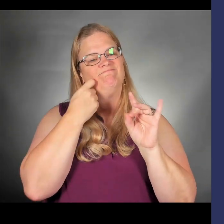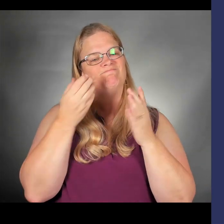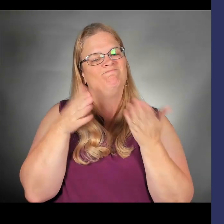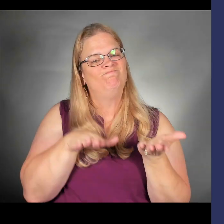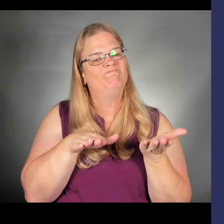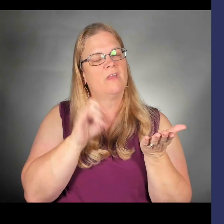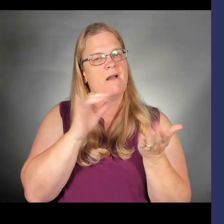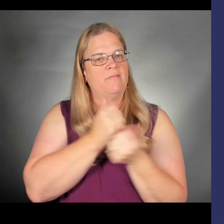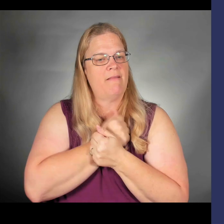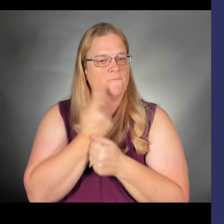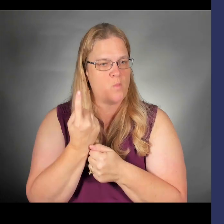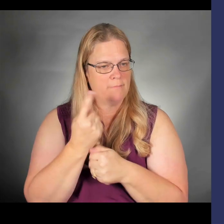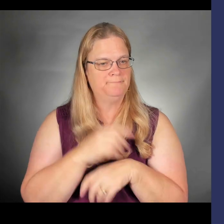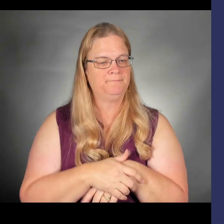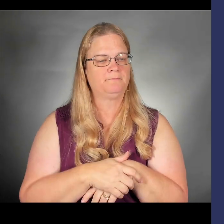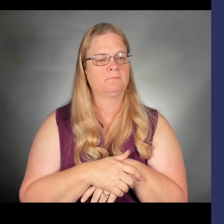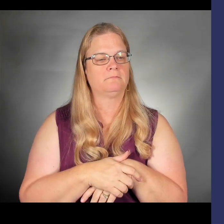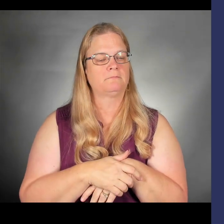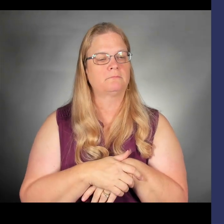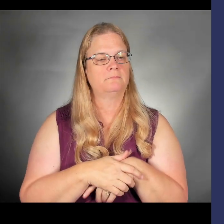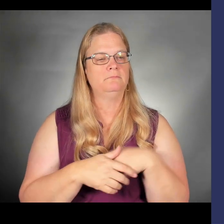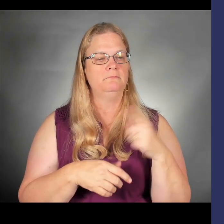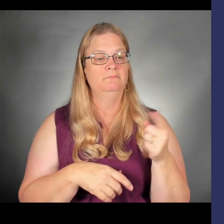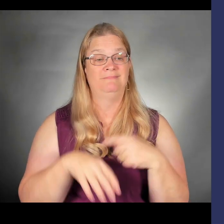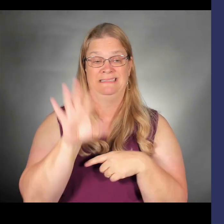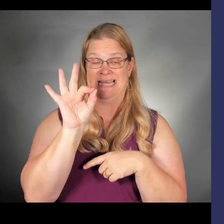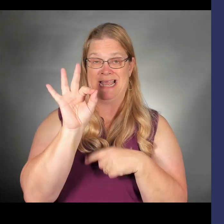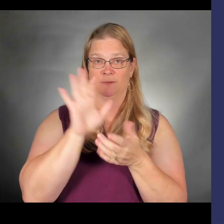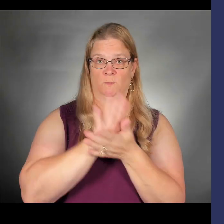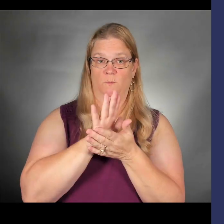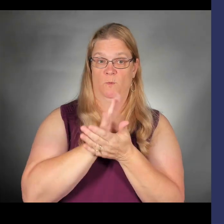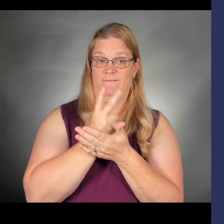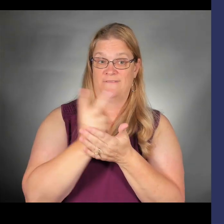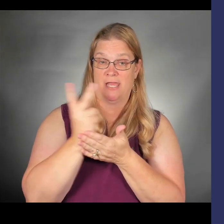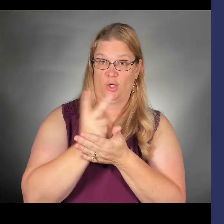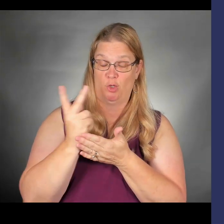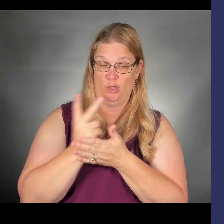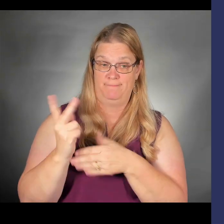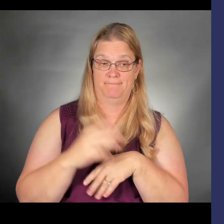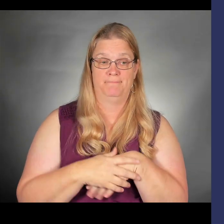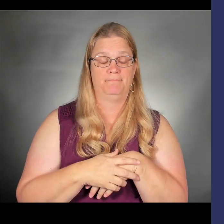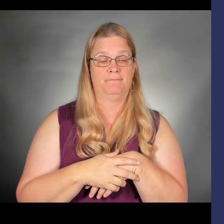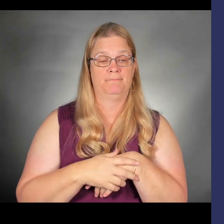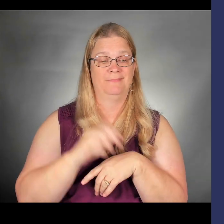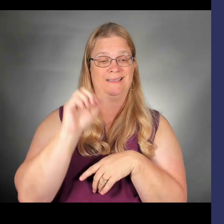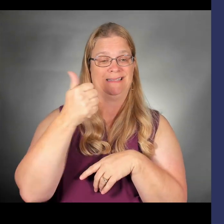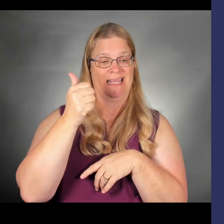Number eight is a recent death or loss of a loved one. Number nine is school failures.